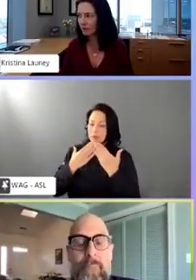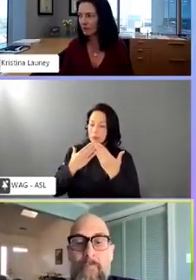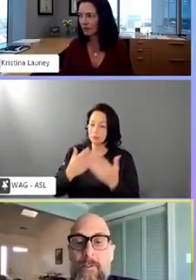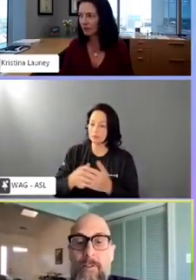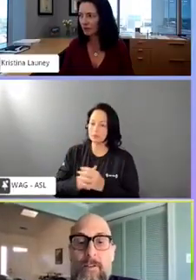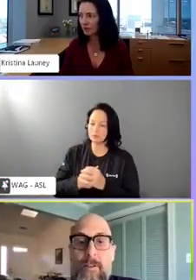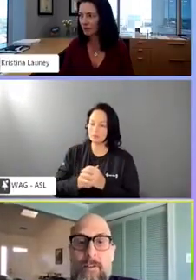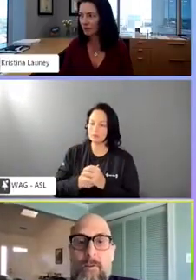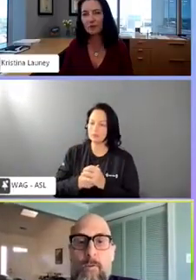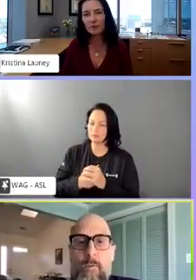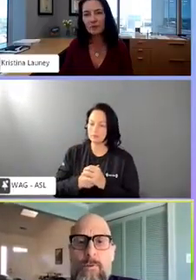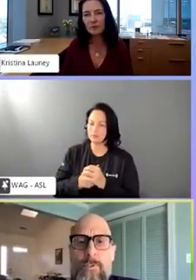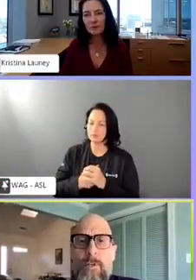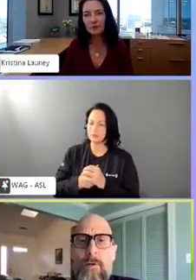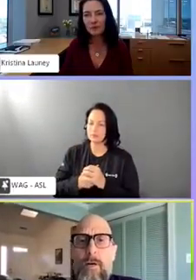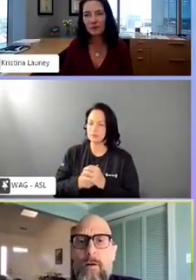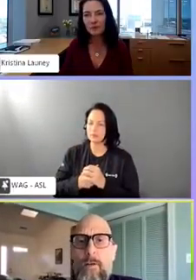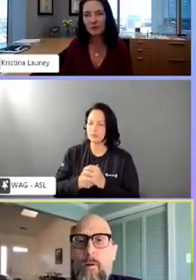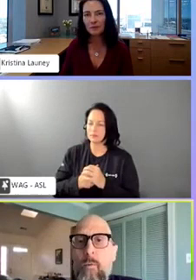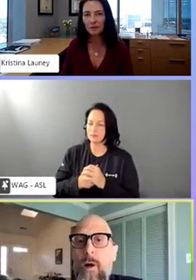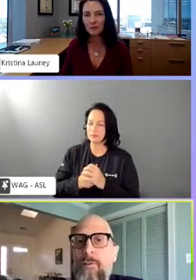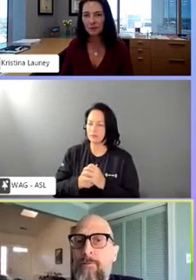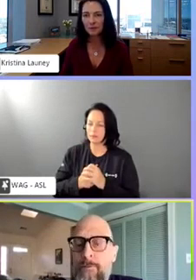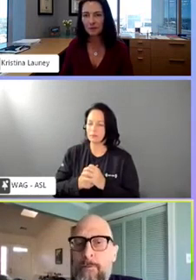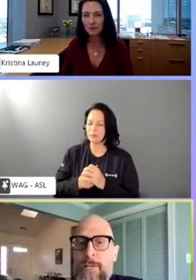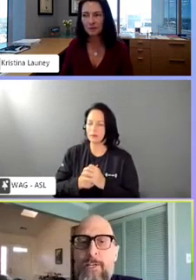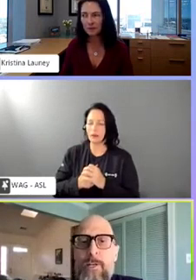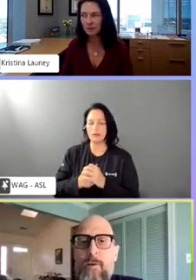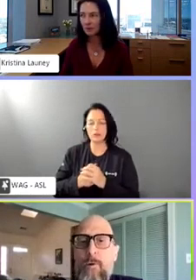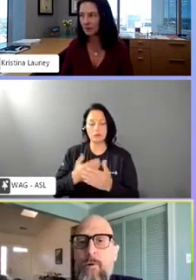you after as well. Thanks for your exit time, Phil.